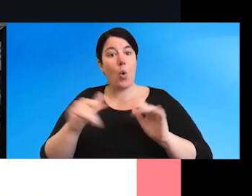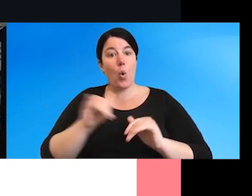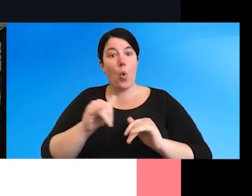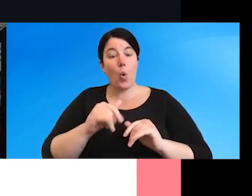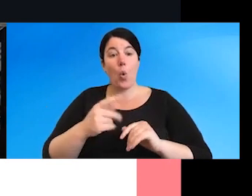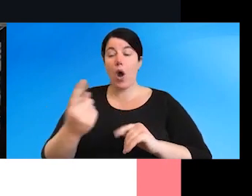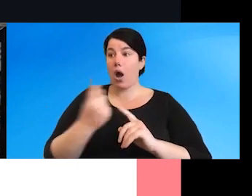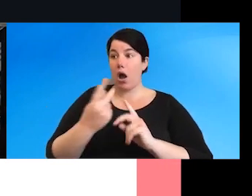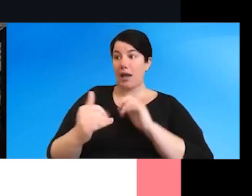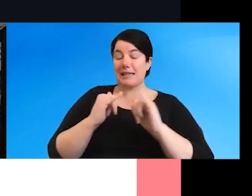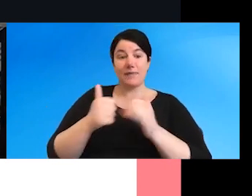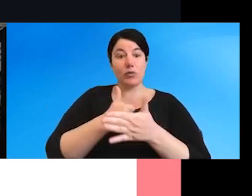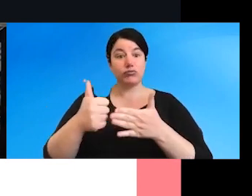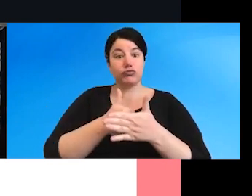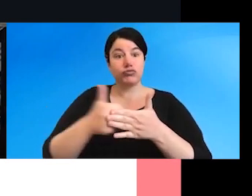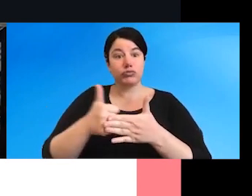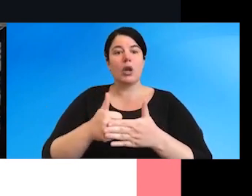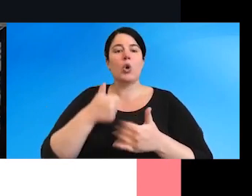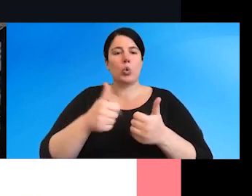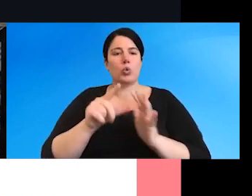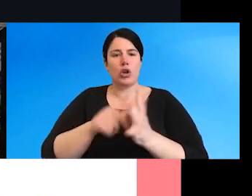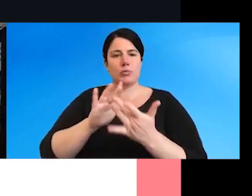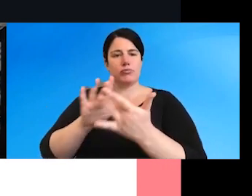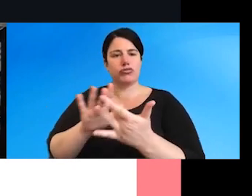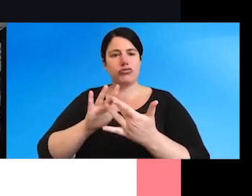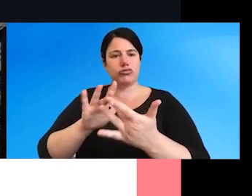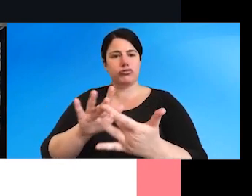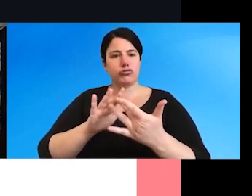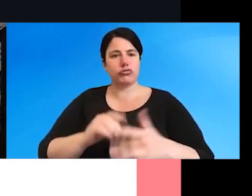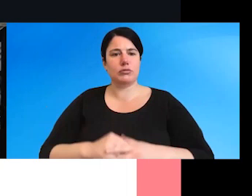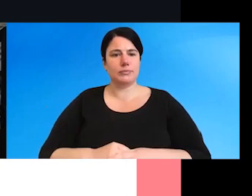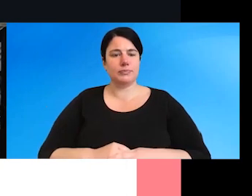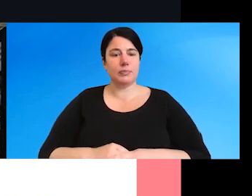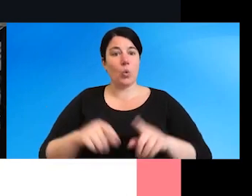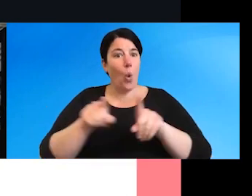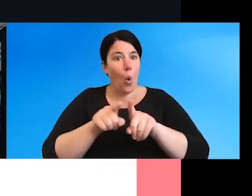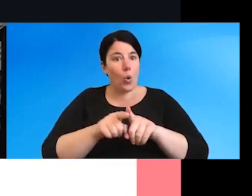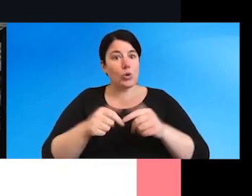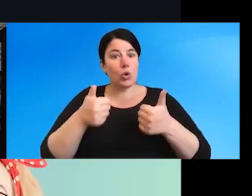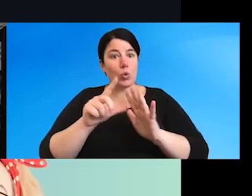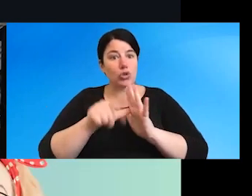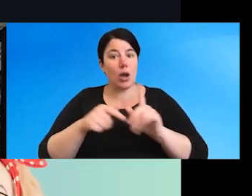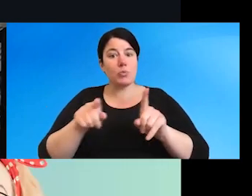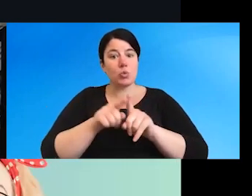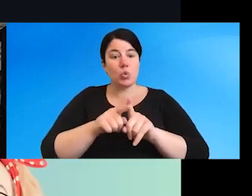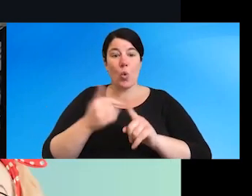journalists, it's a great time to reach out to them. And it's a great time to talk to people.